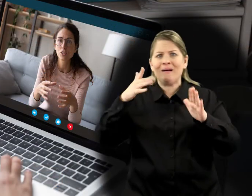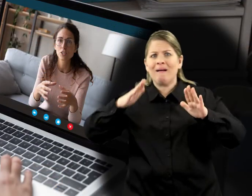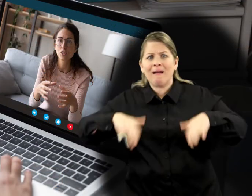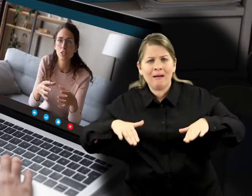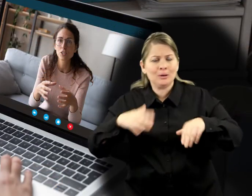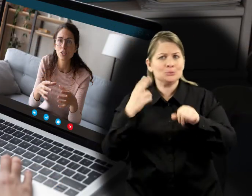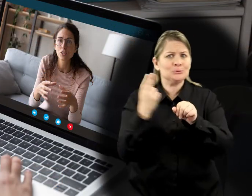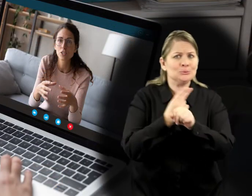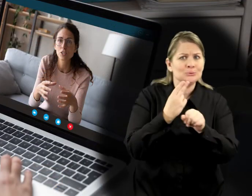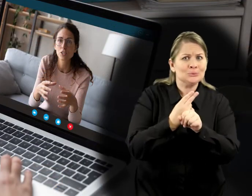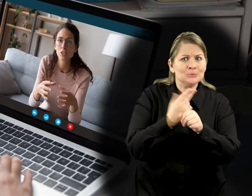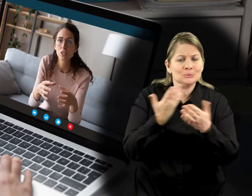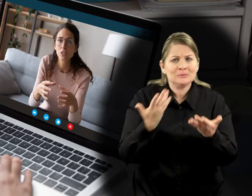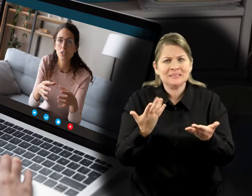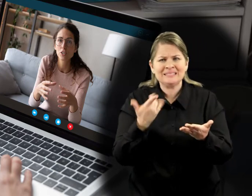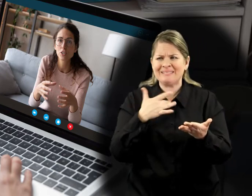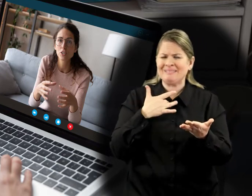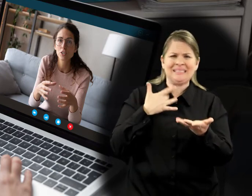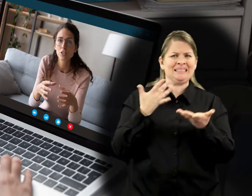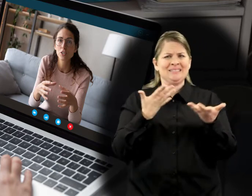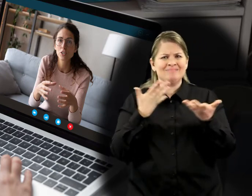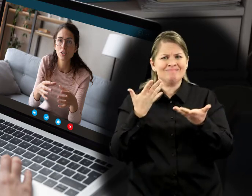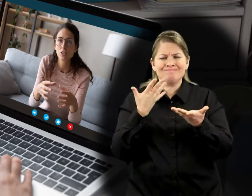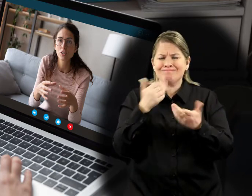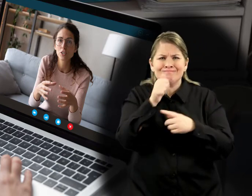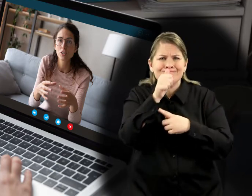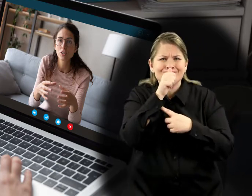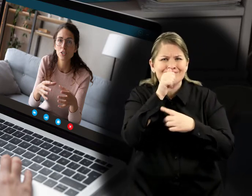you may have concerns about privacy and confidentiality.